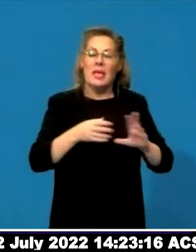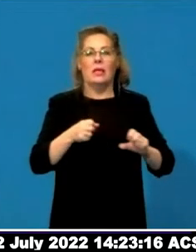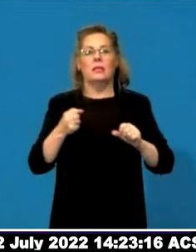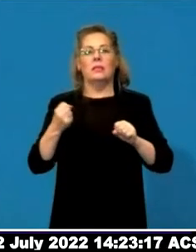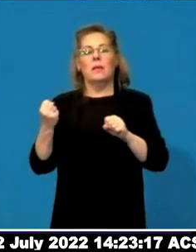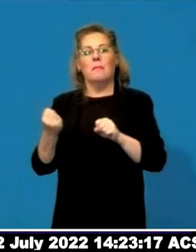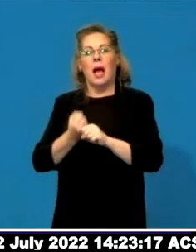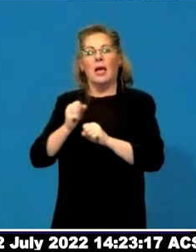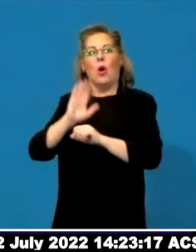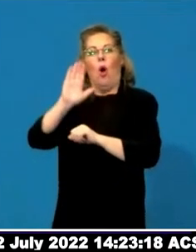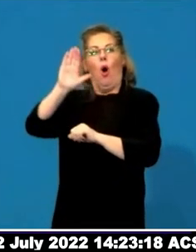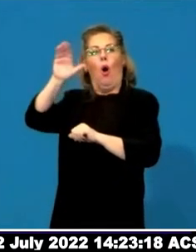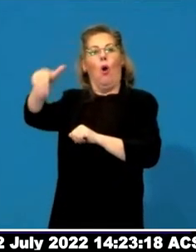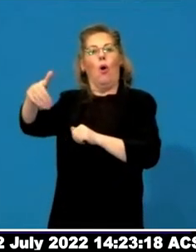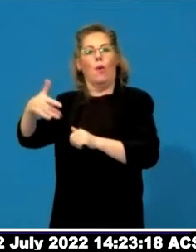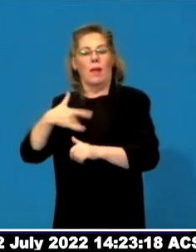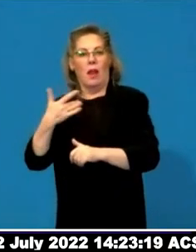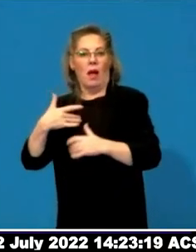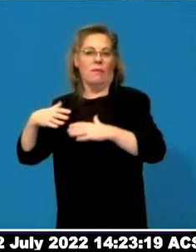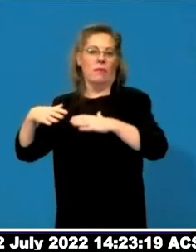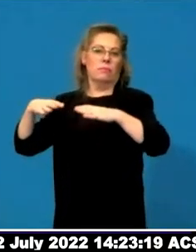around maintaining the care arrangements.